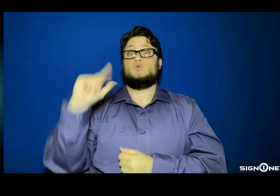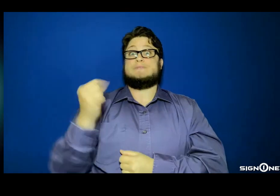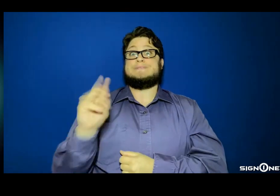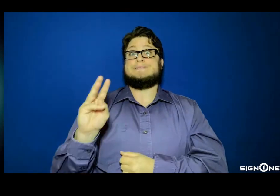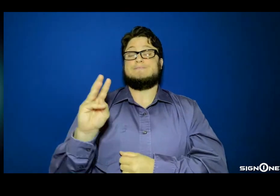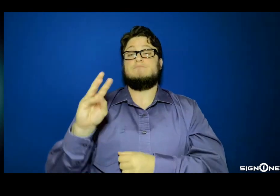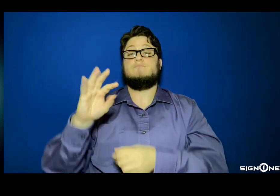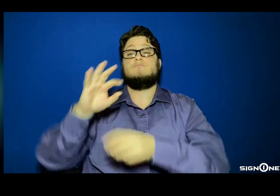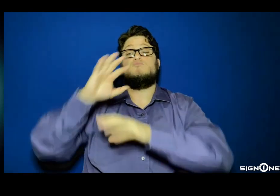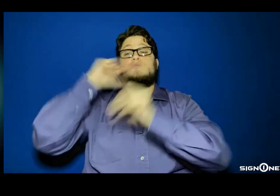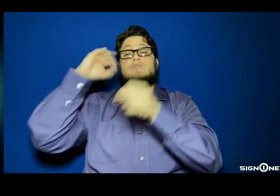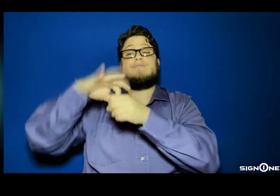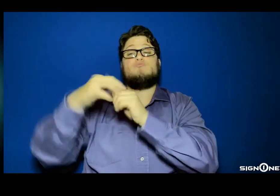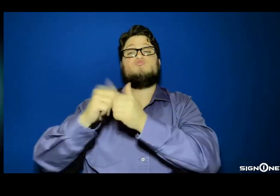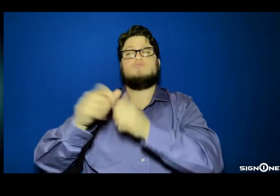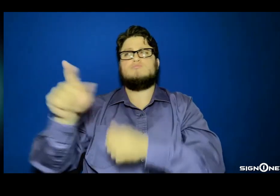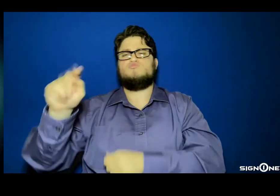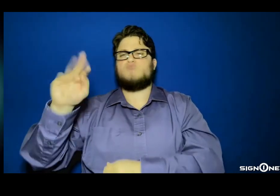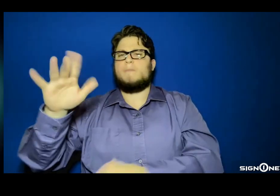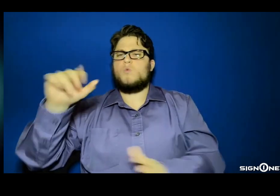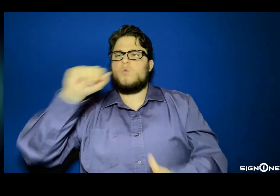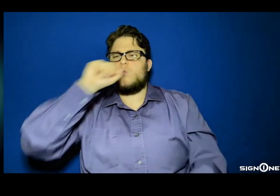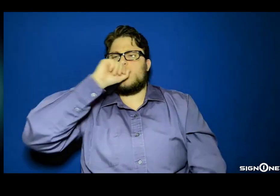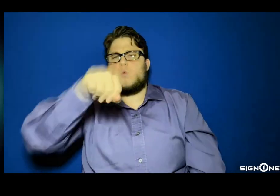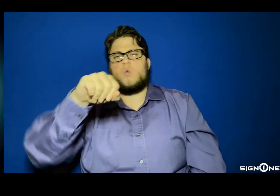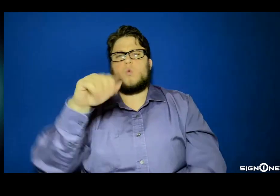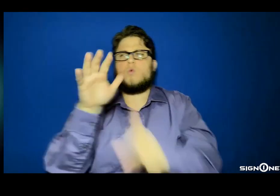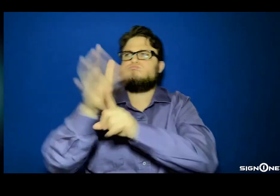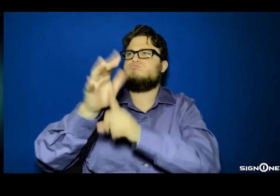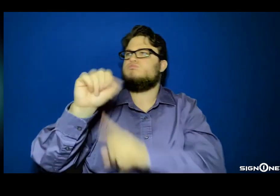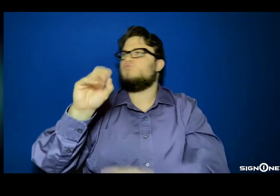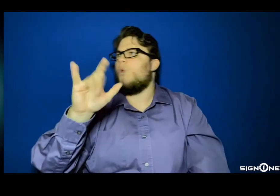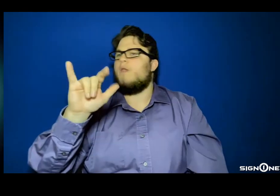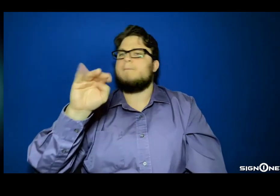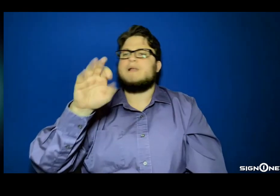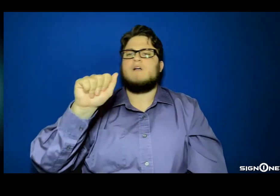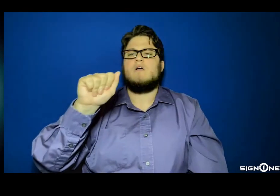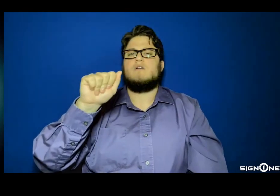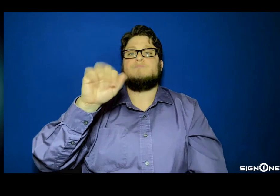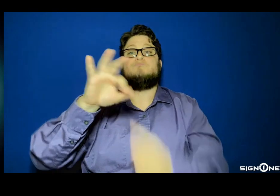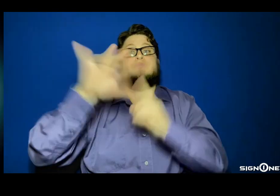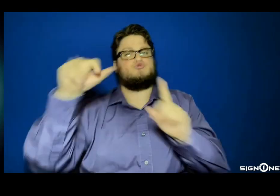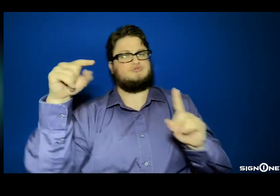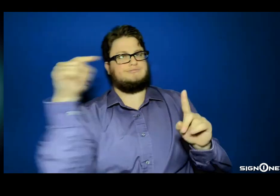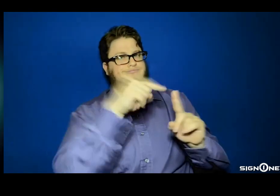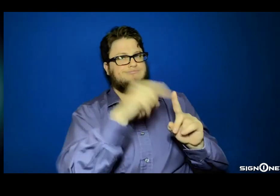Going into the 2016 election, Trump was a huge fan of big social media sites, especially